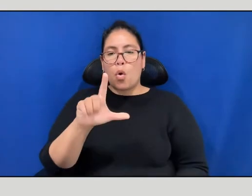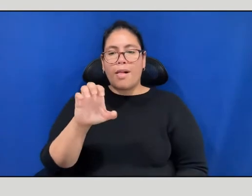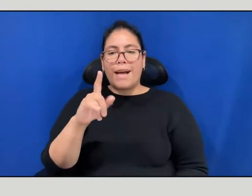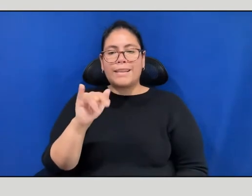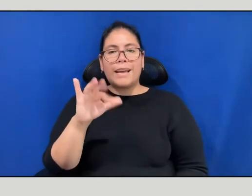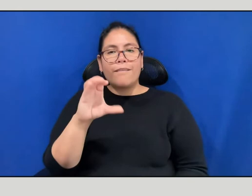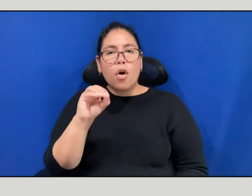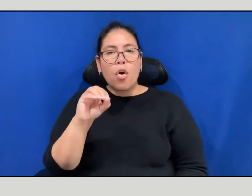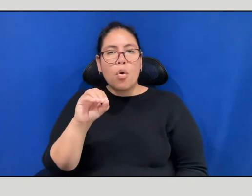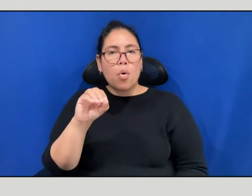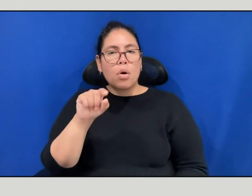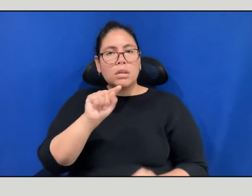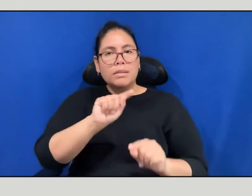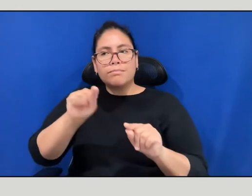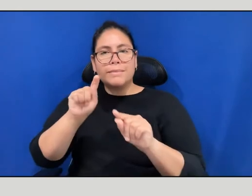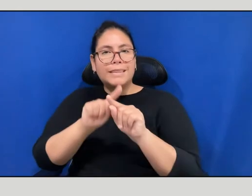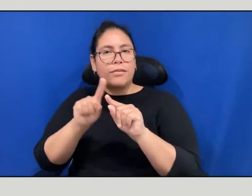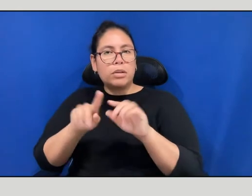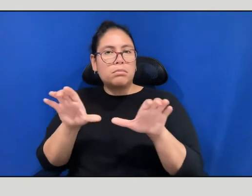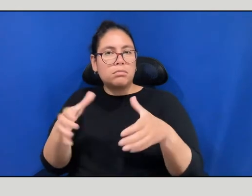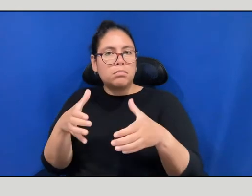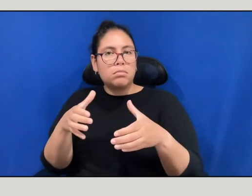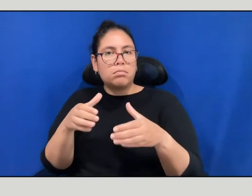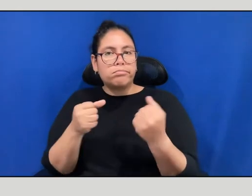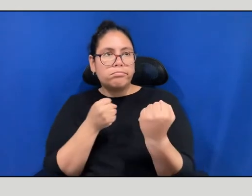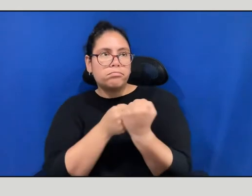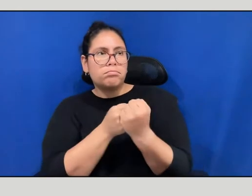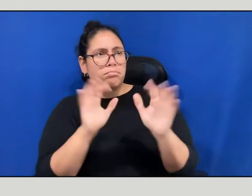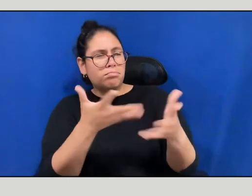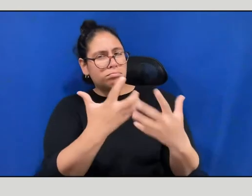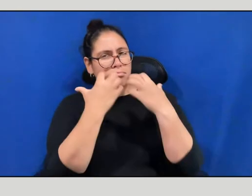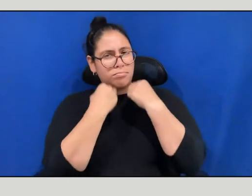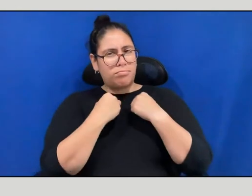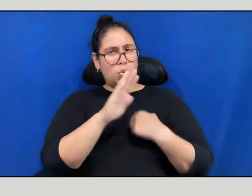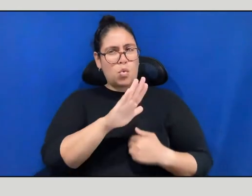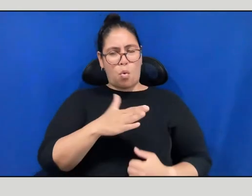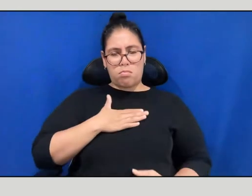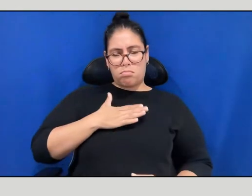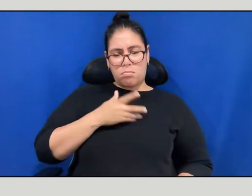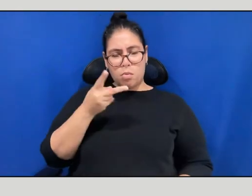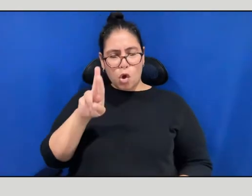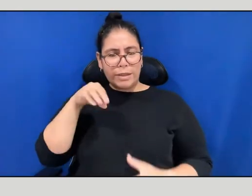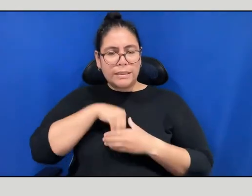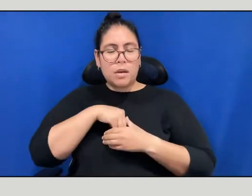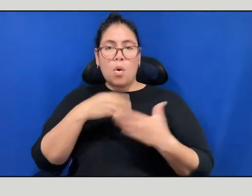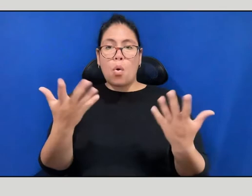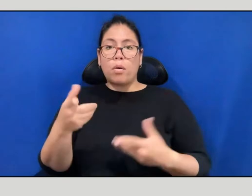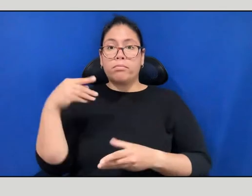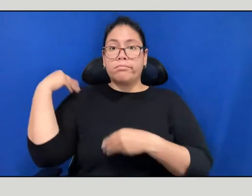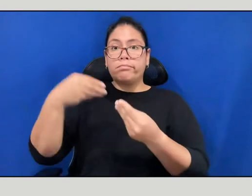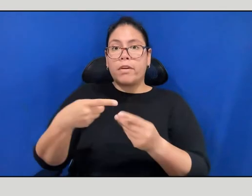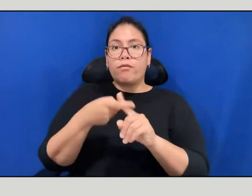to help Puerto Ricans embrace their Afro identity, their afrodescendencia, and to identify as such